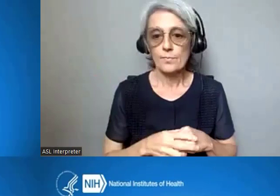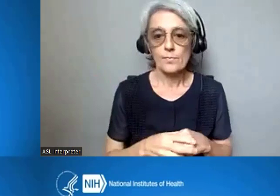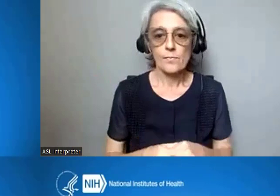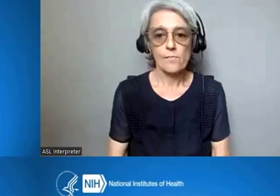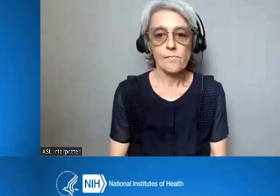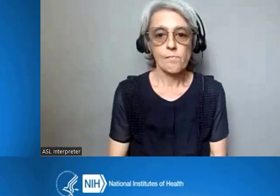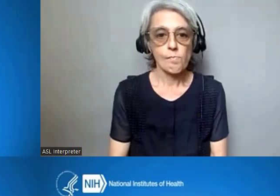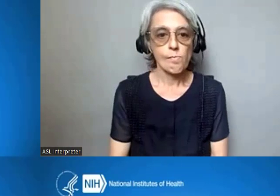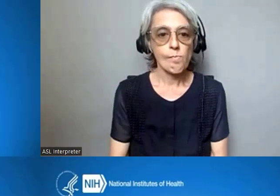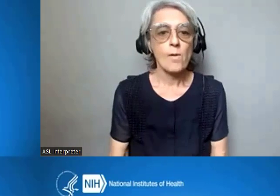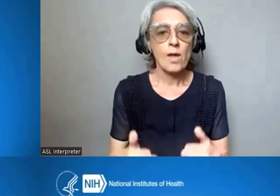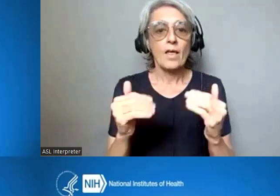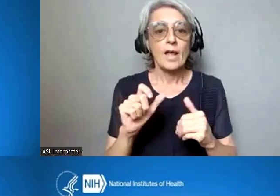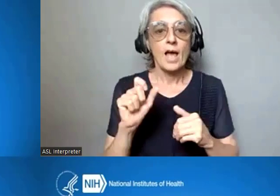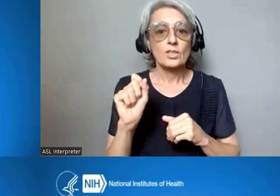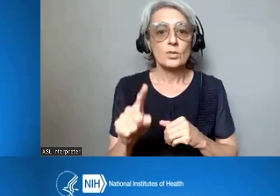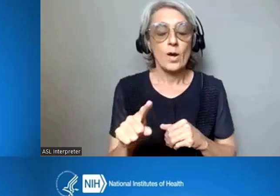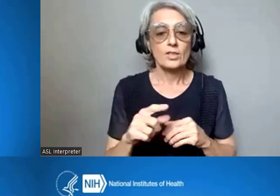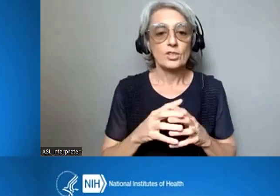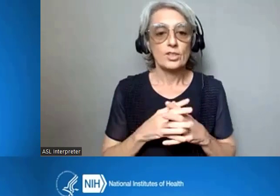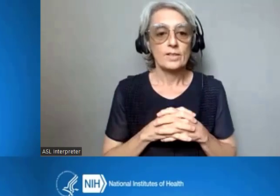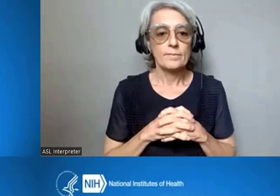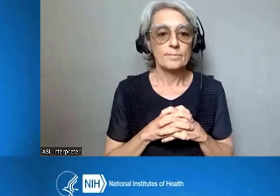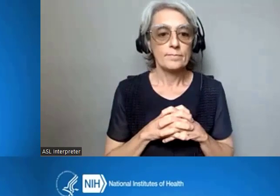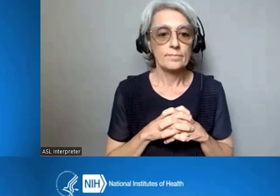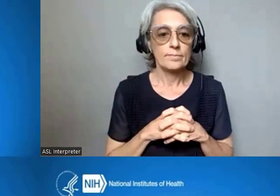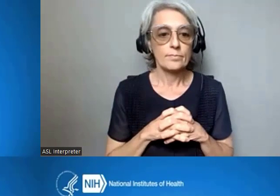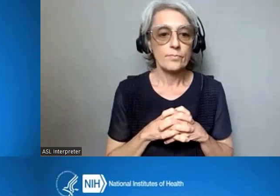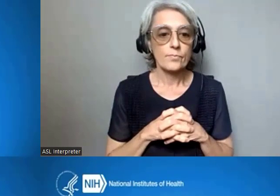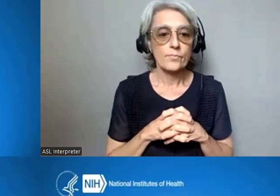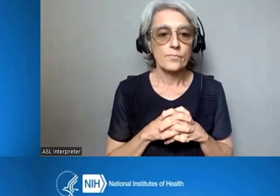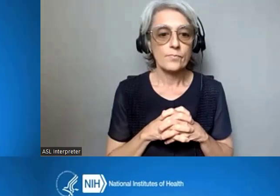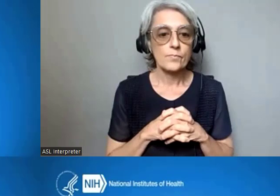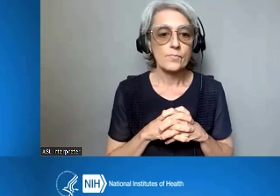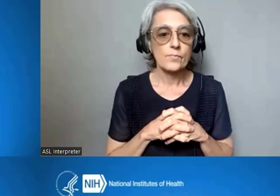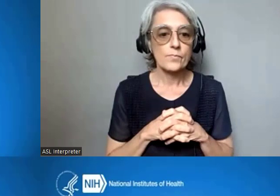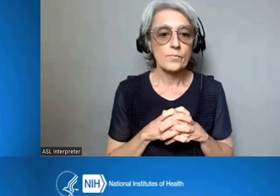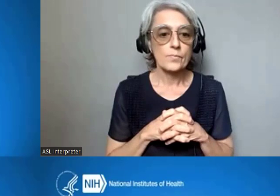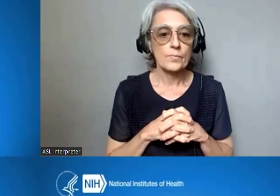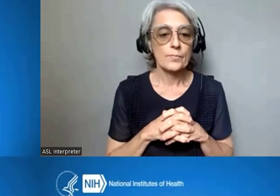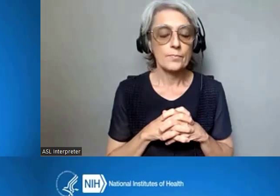The next question we have, and that will be for Jeanette,